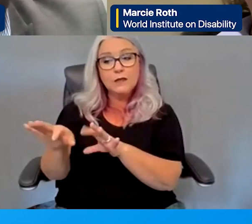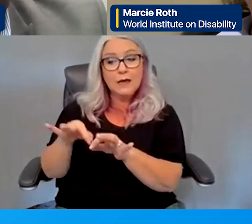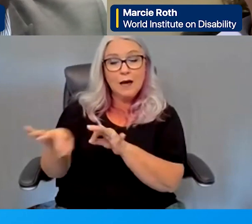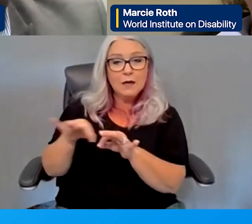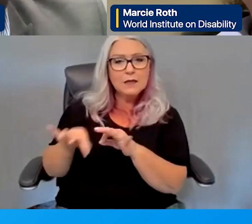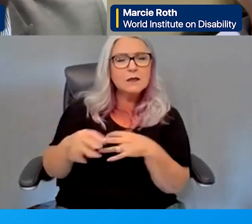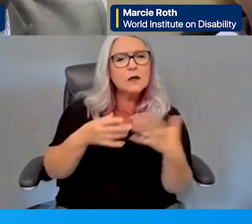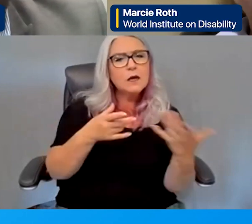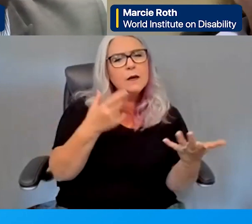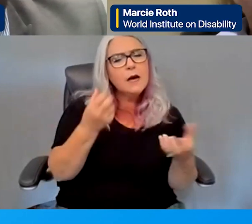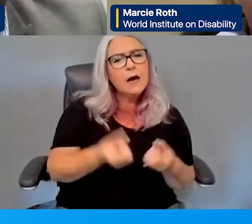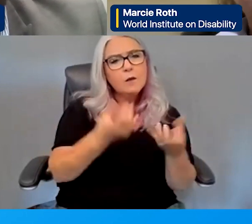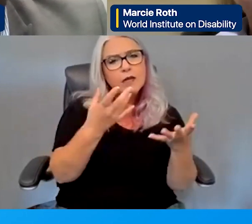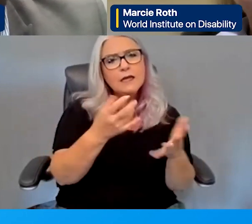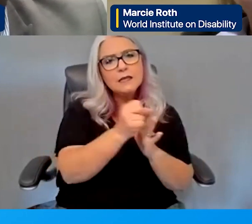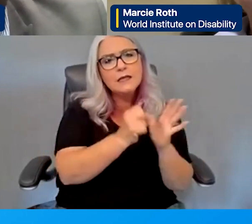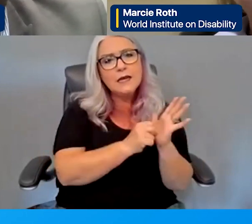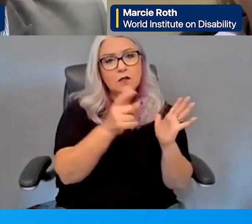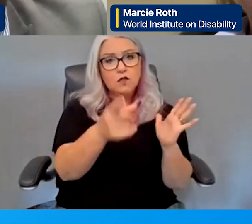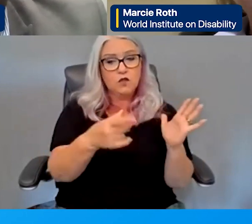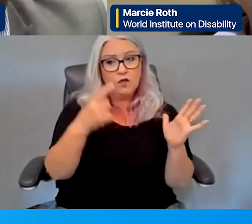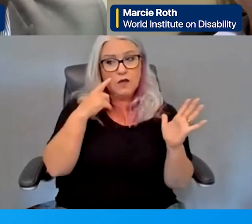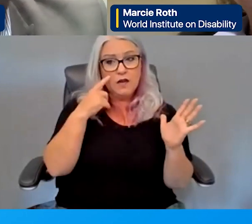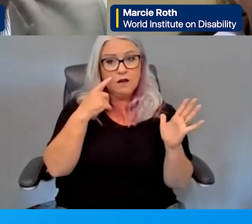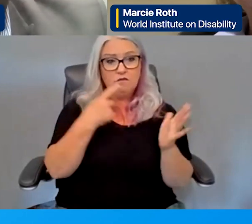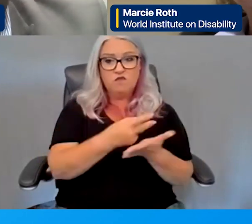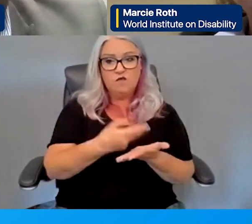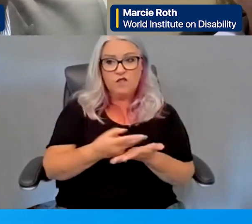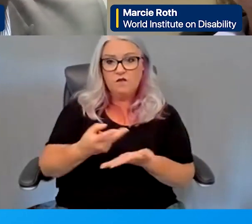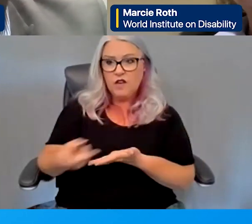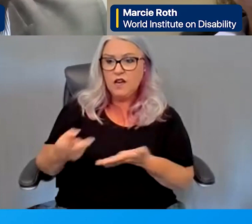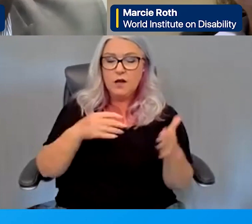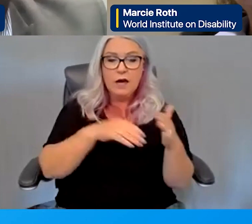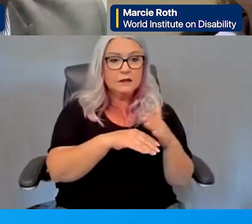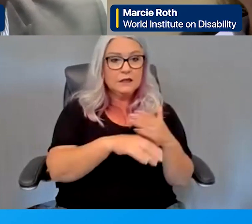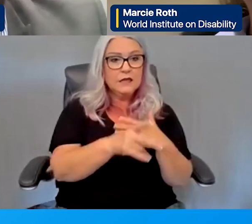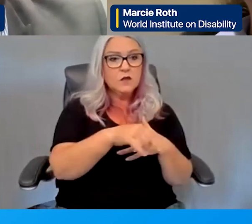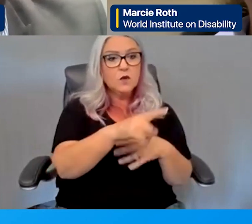states are failing to access those preparedness grants? I